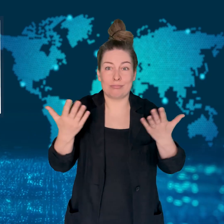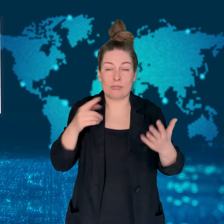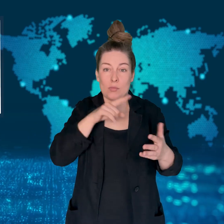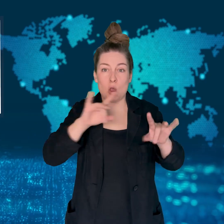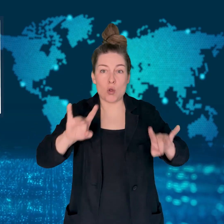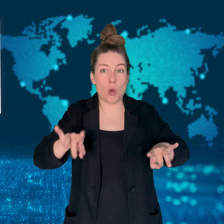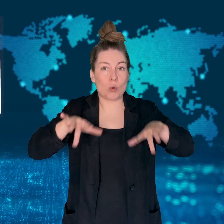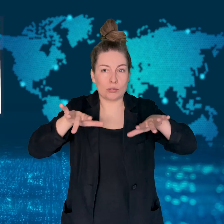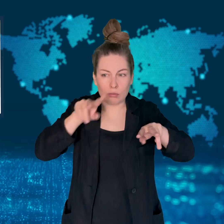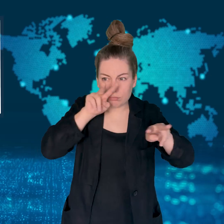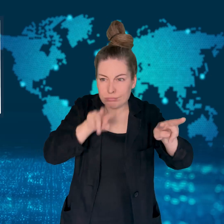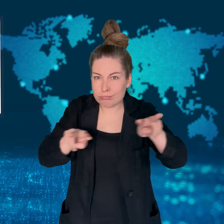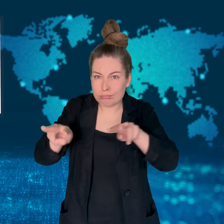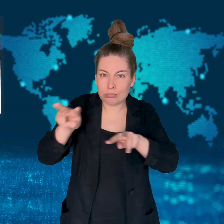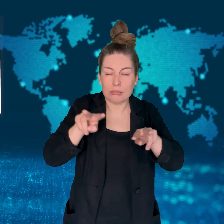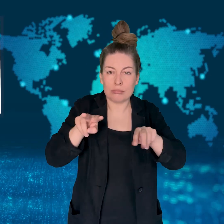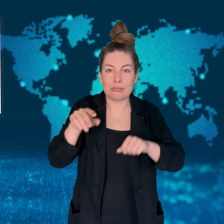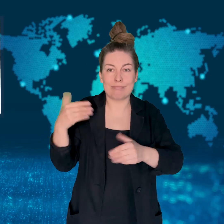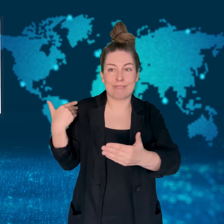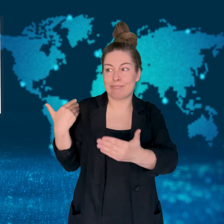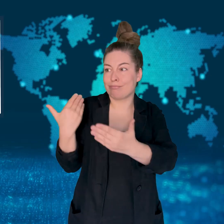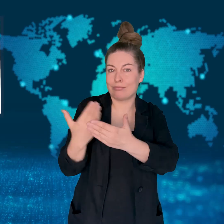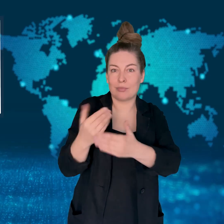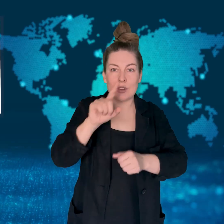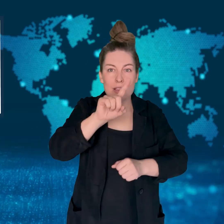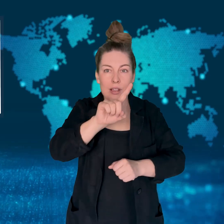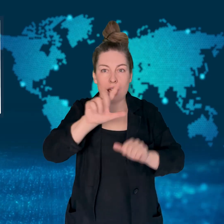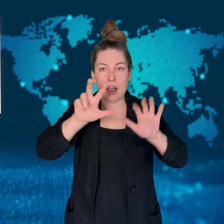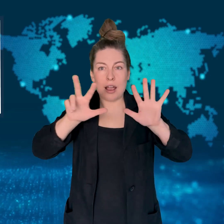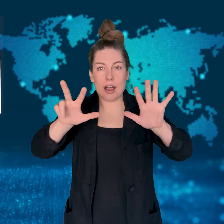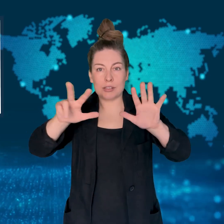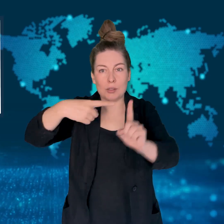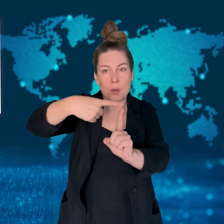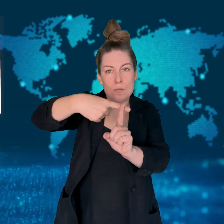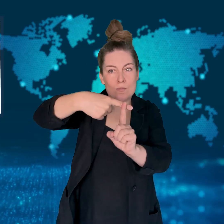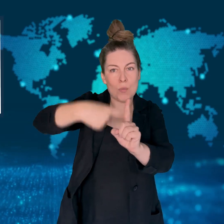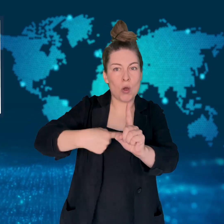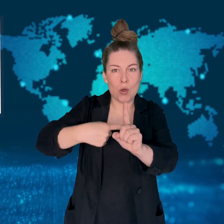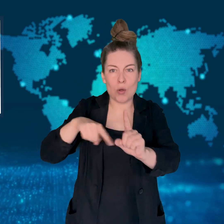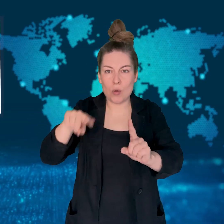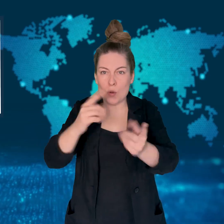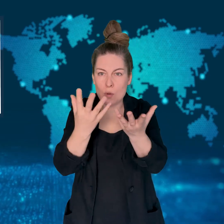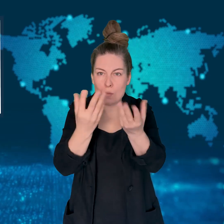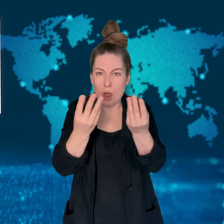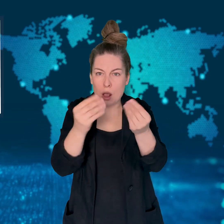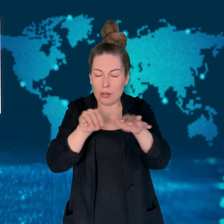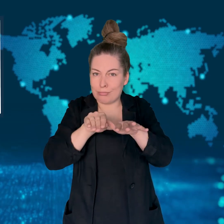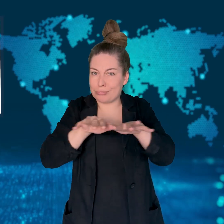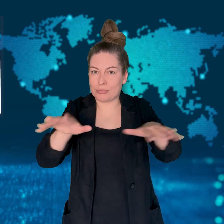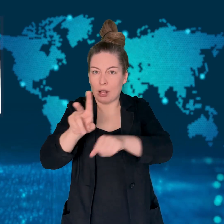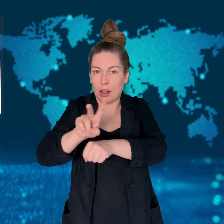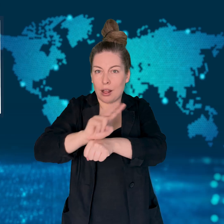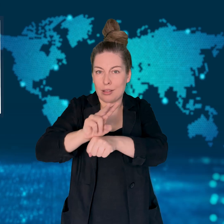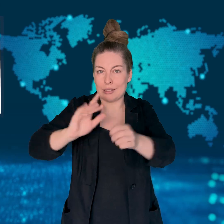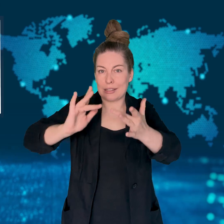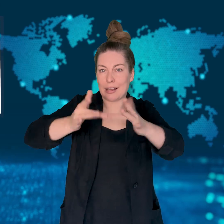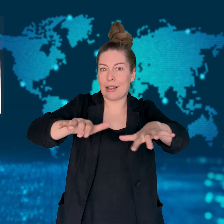He warned young Australians that there has been a massive spike